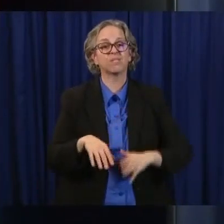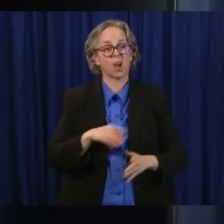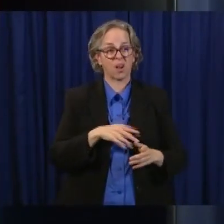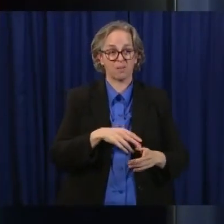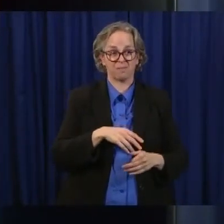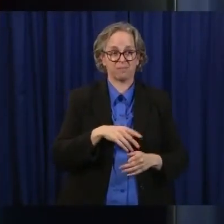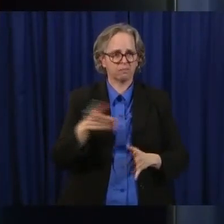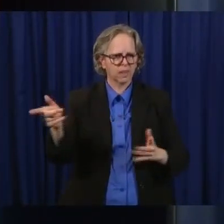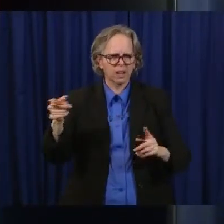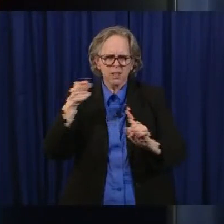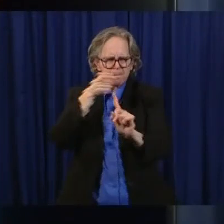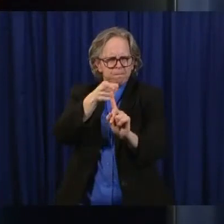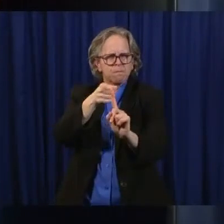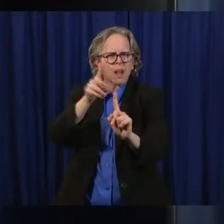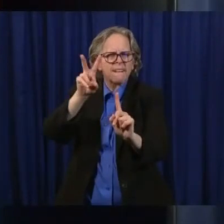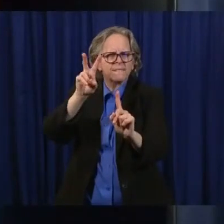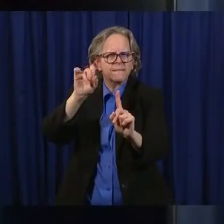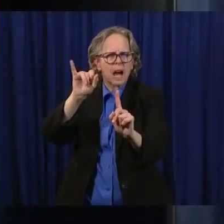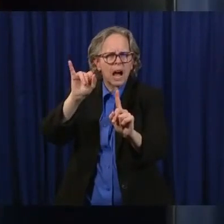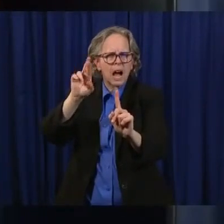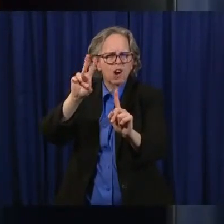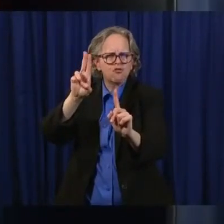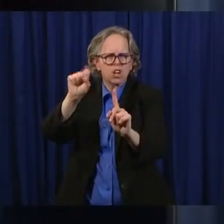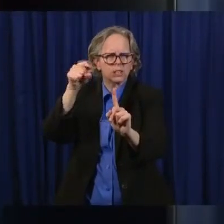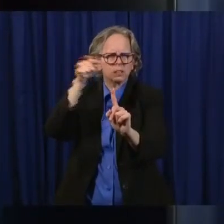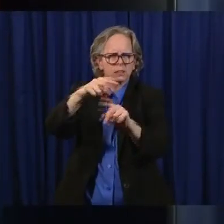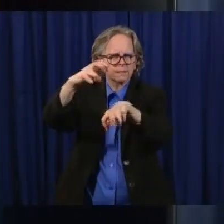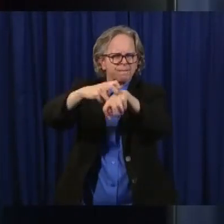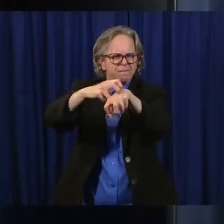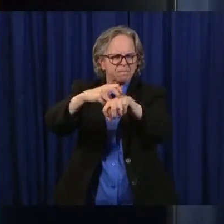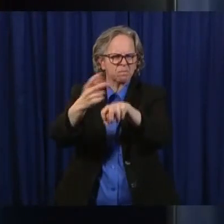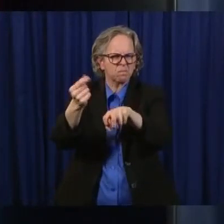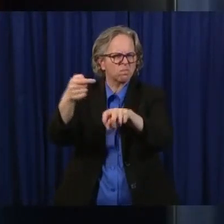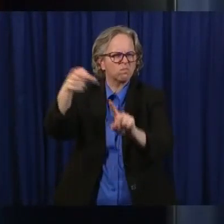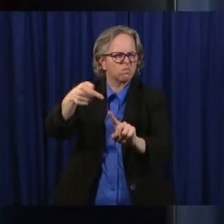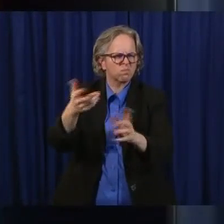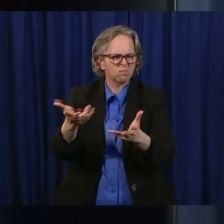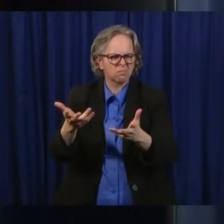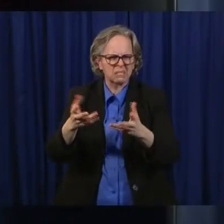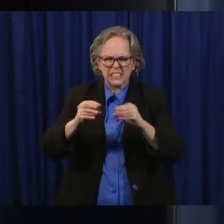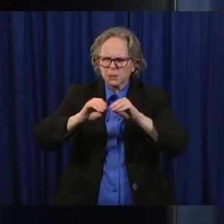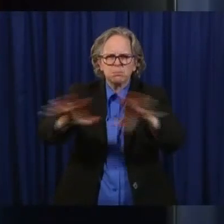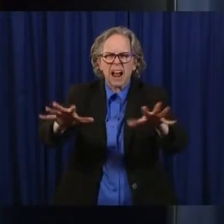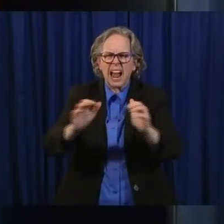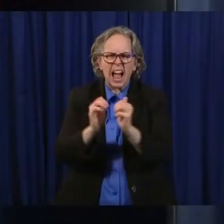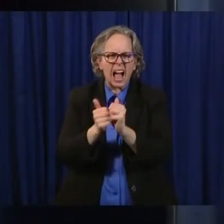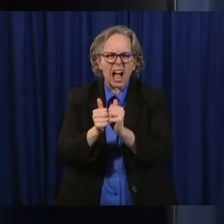OF TEAMS TO TRY AND BUILD THESE MODELS AND MOVE THEM FORWARD. WHAT WE DO IS FOCUS ON THE